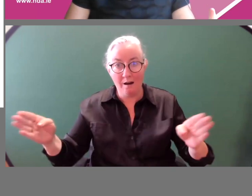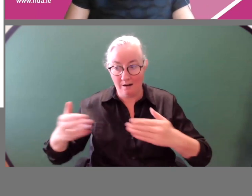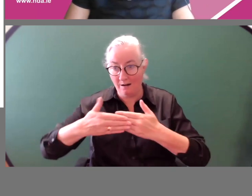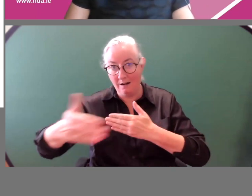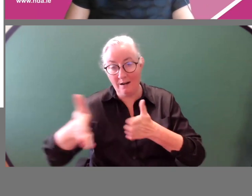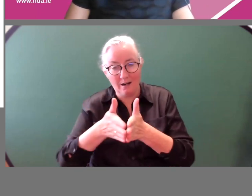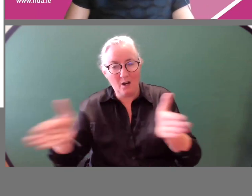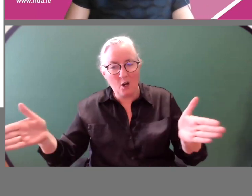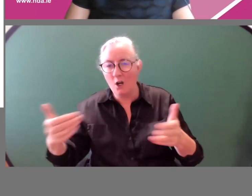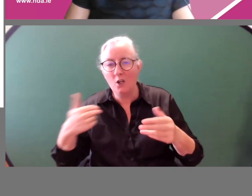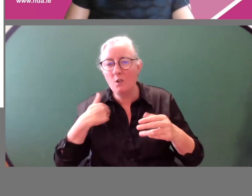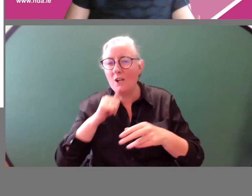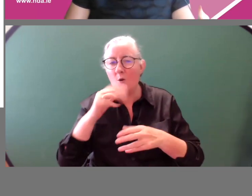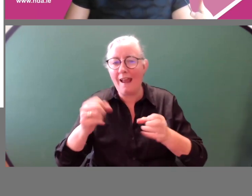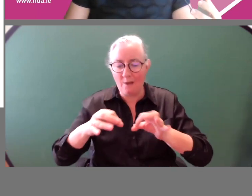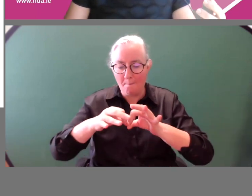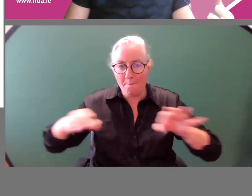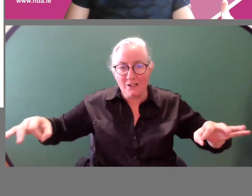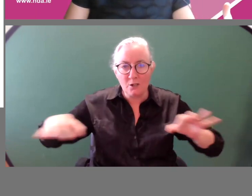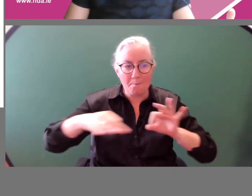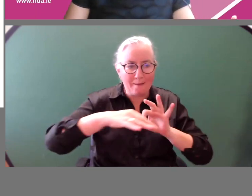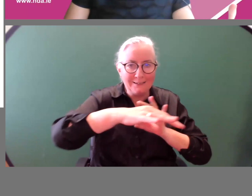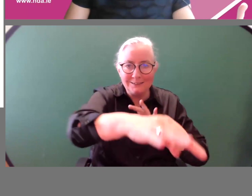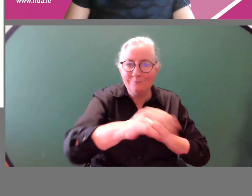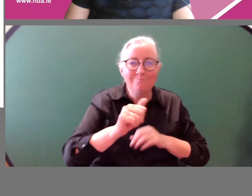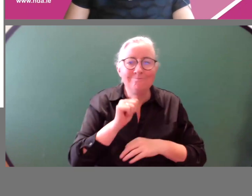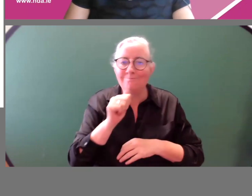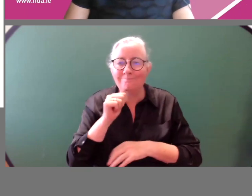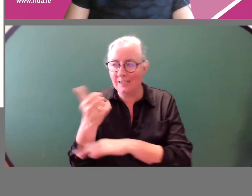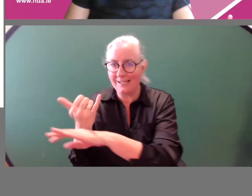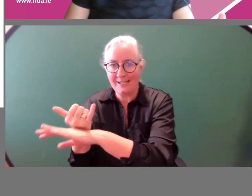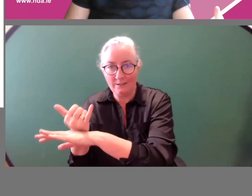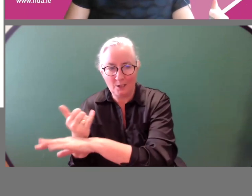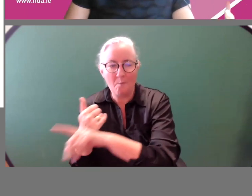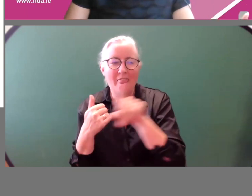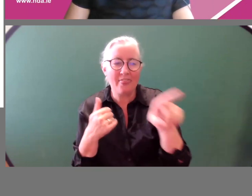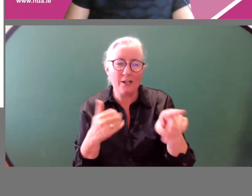really have measures in relation to that. So just this slide is really about thinking of all the